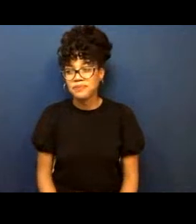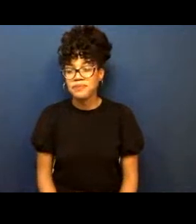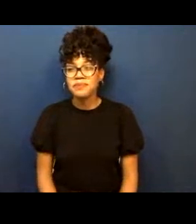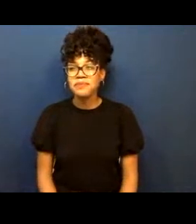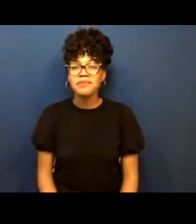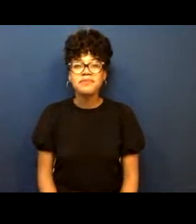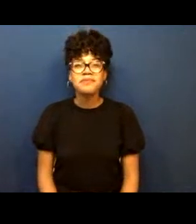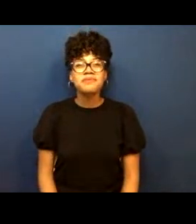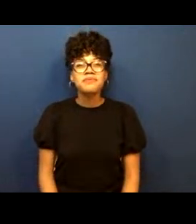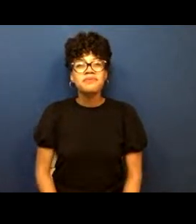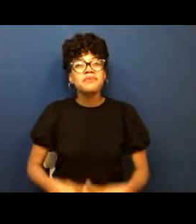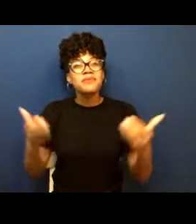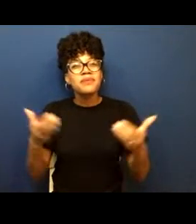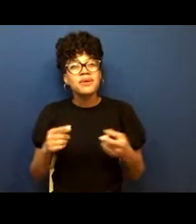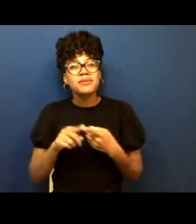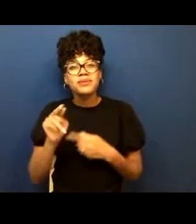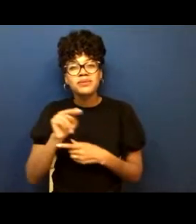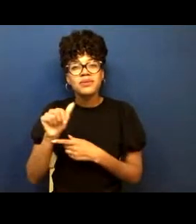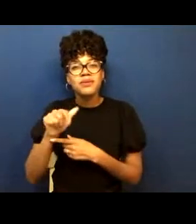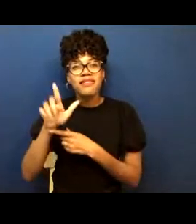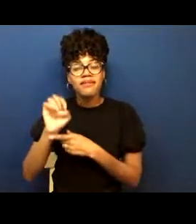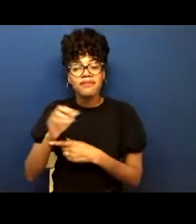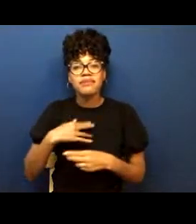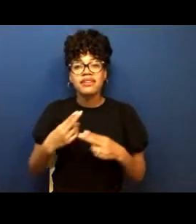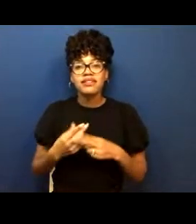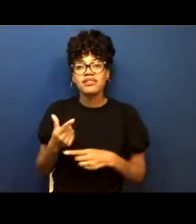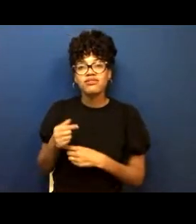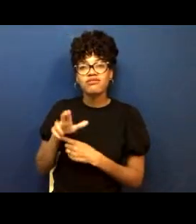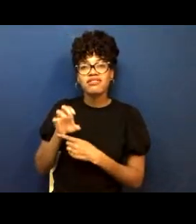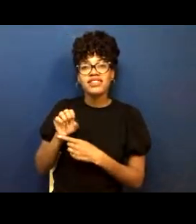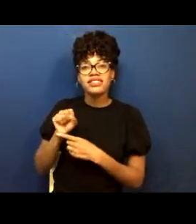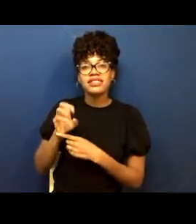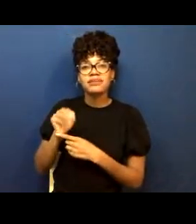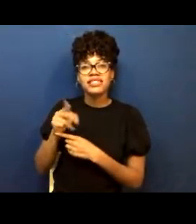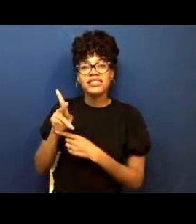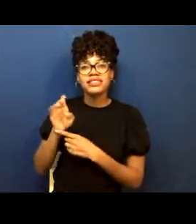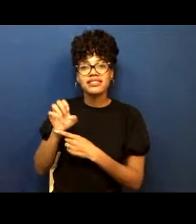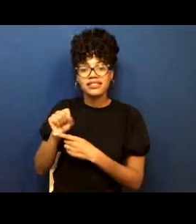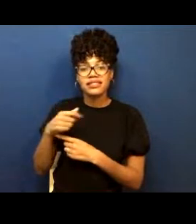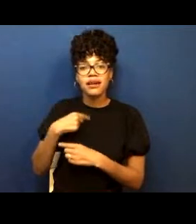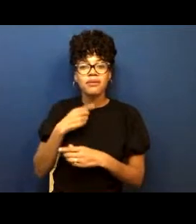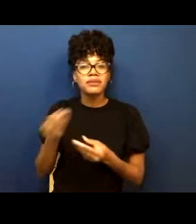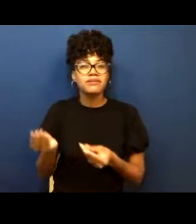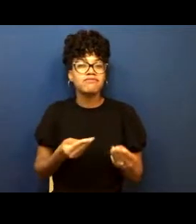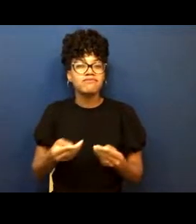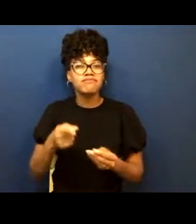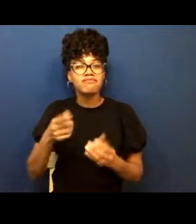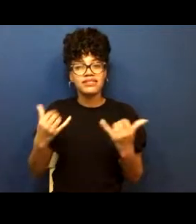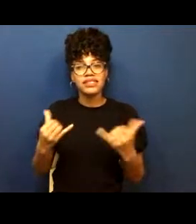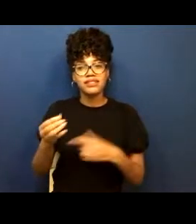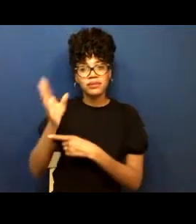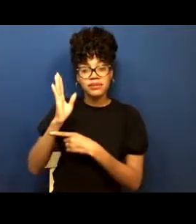Welcome to NOAA Live. My name is Grace Simpkins, and I'm going to be moderating today's webinar. This series is a collaborative effort